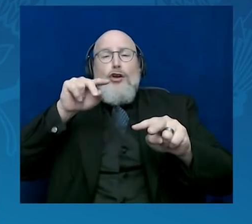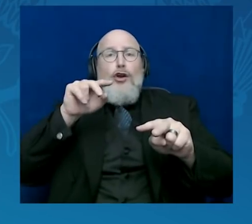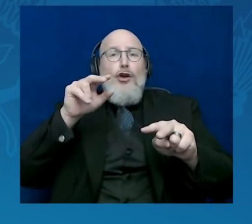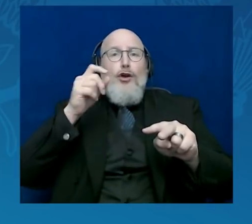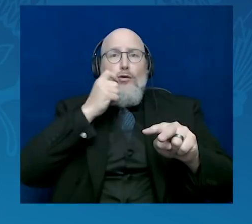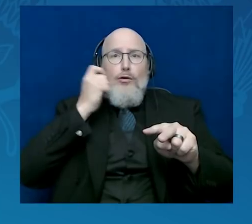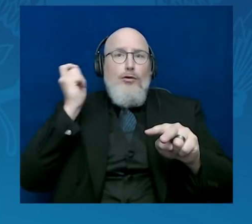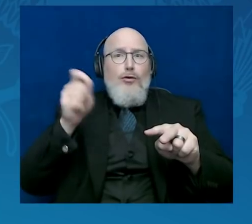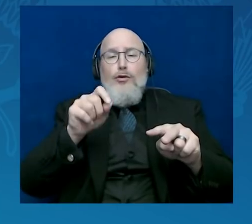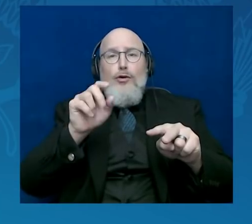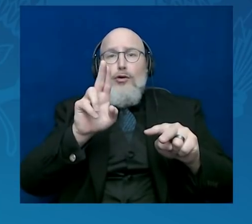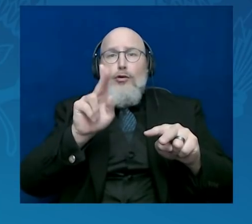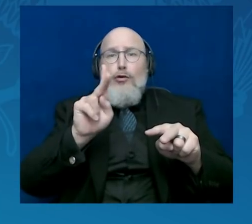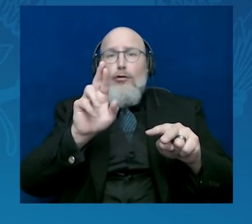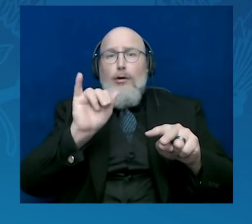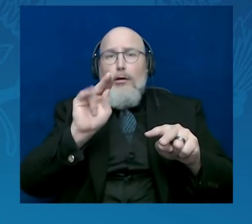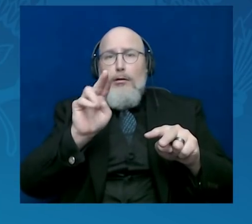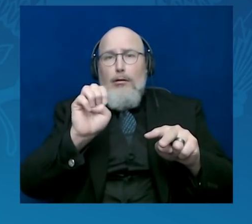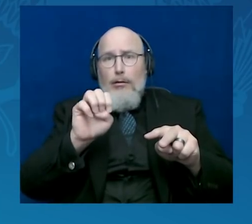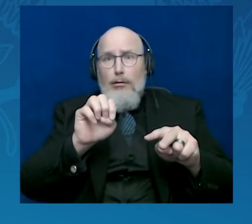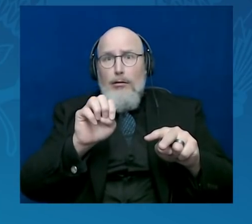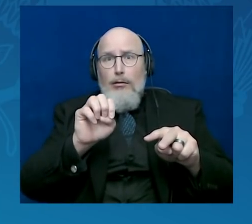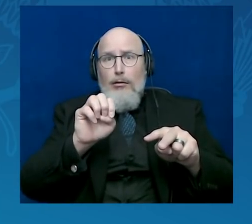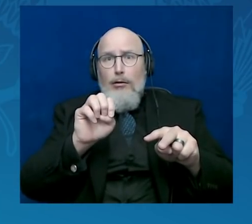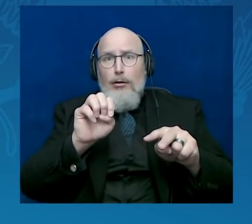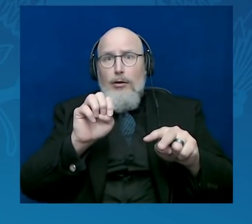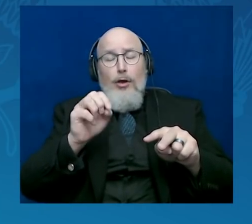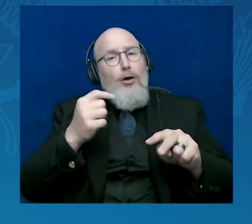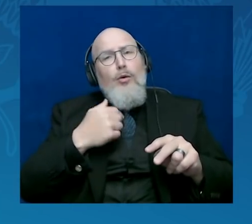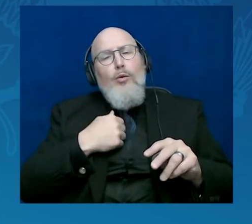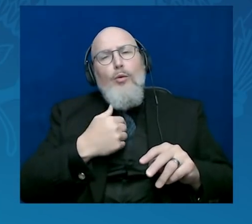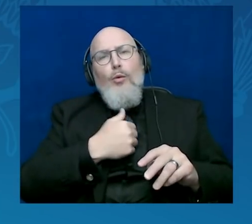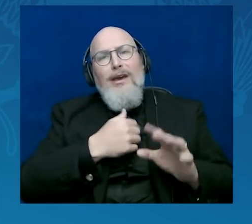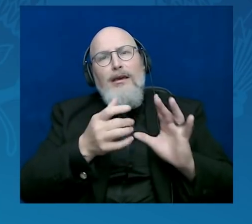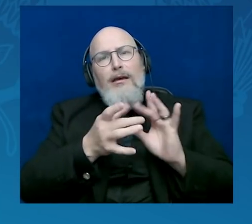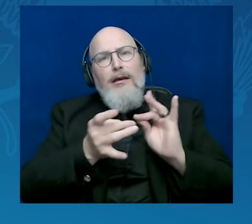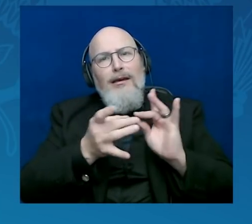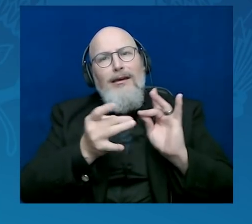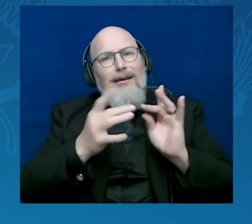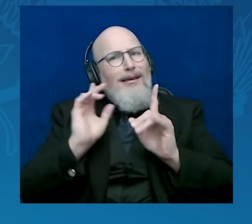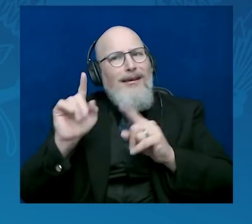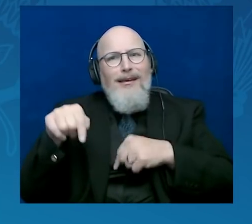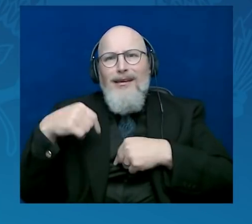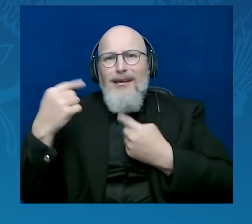As we have said all along, there is a playbook of Russian aggression.